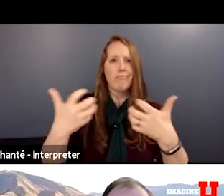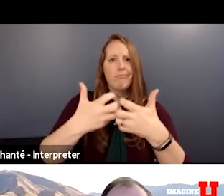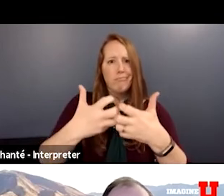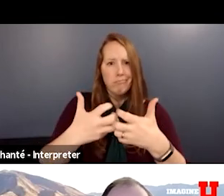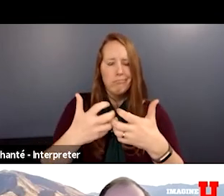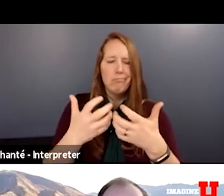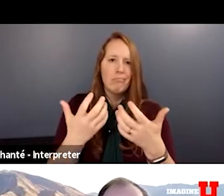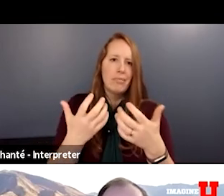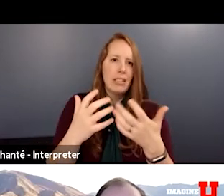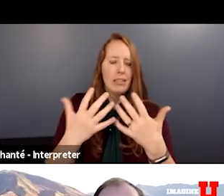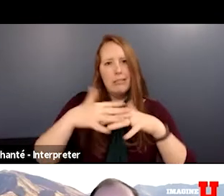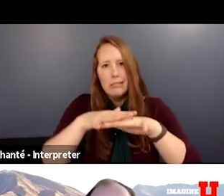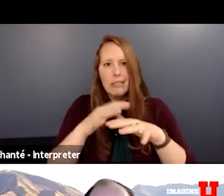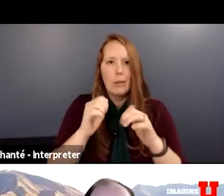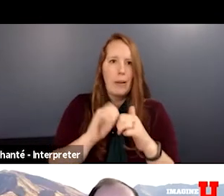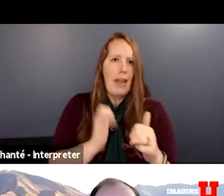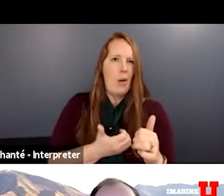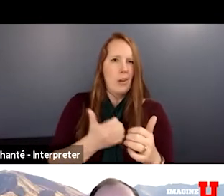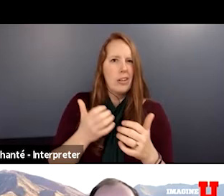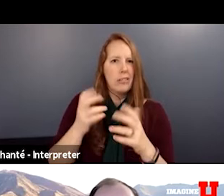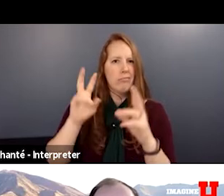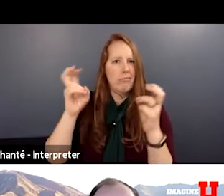Depending on how a person identifies,